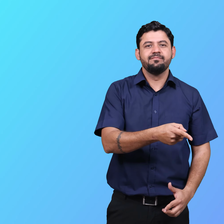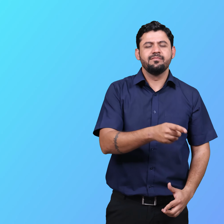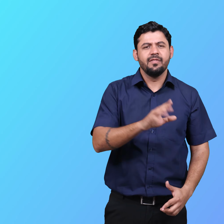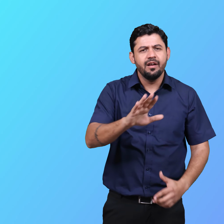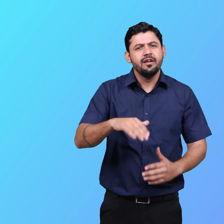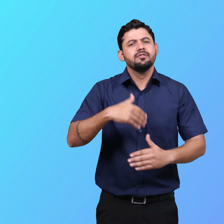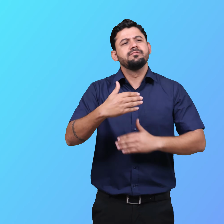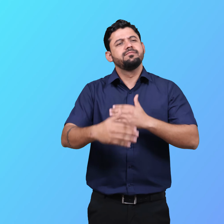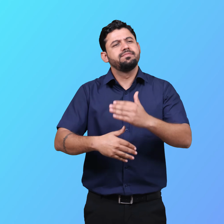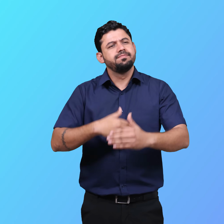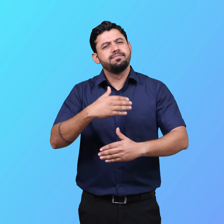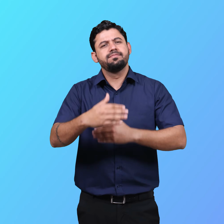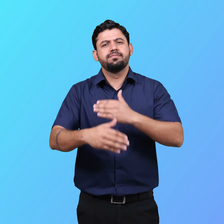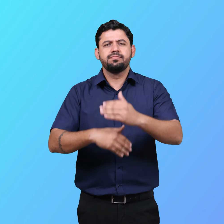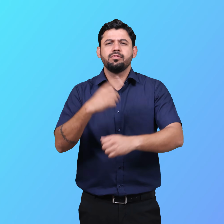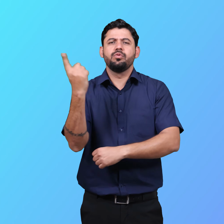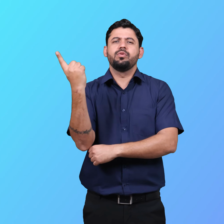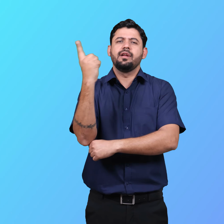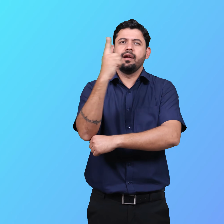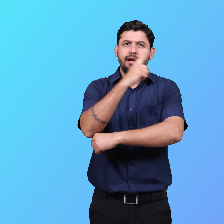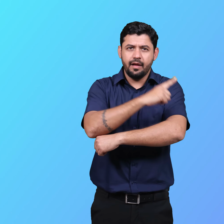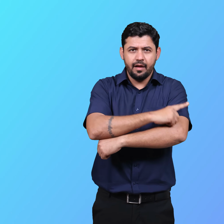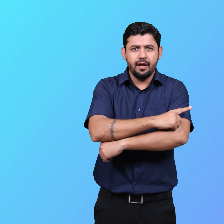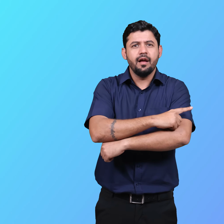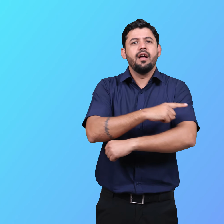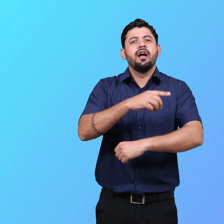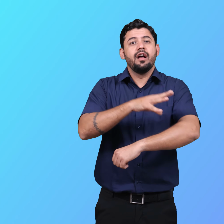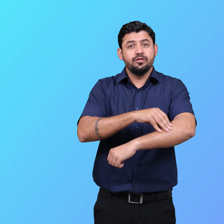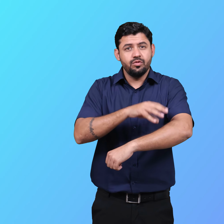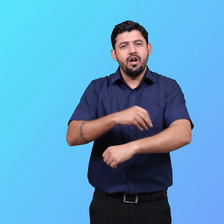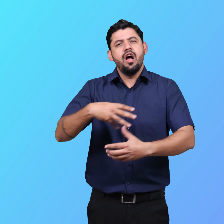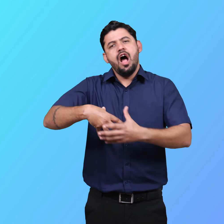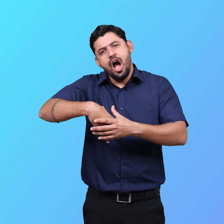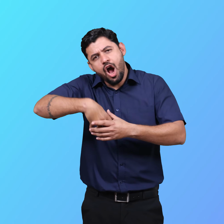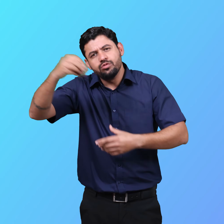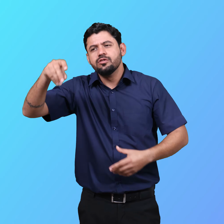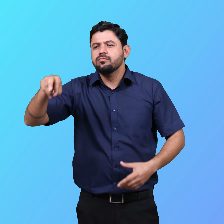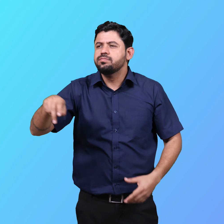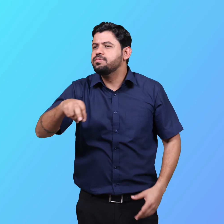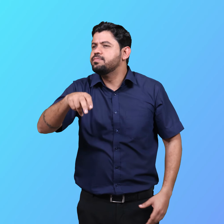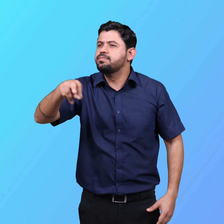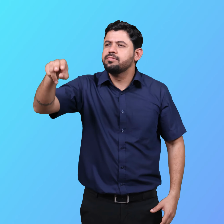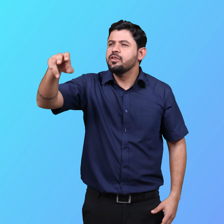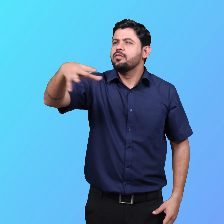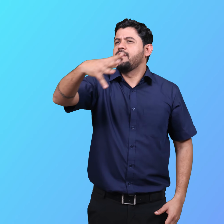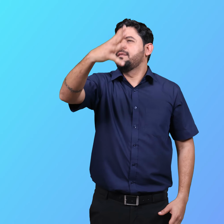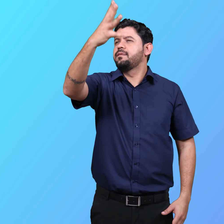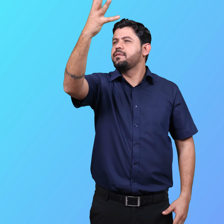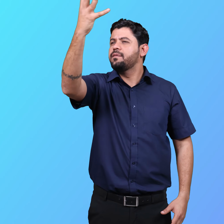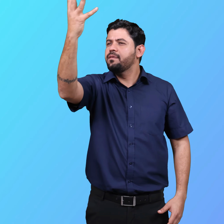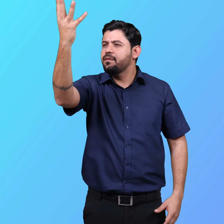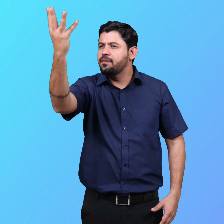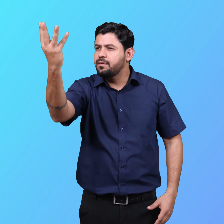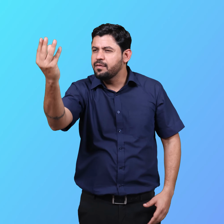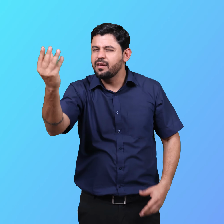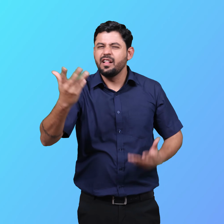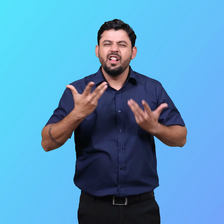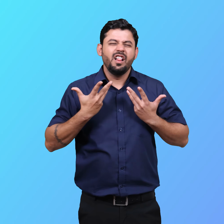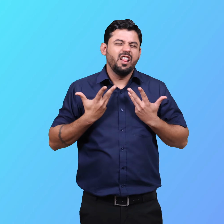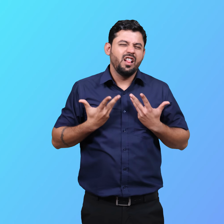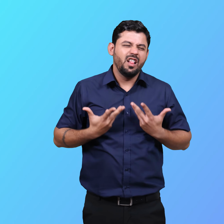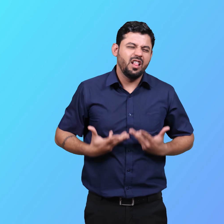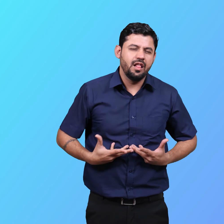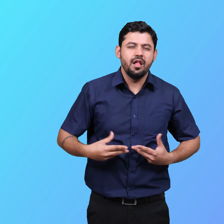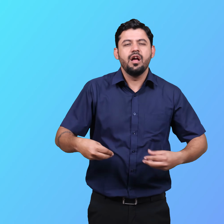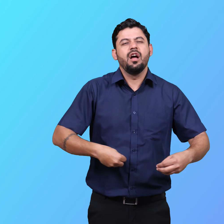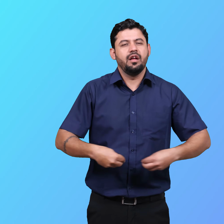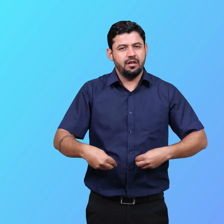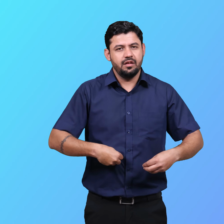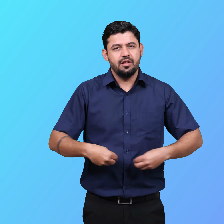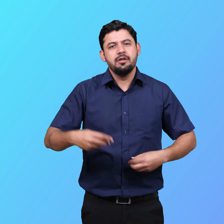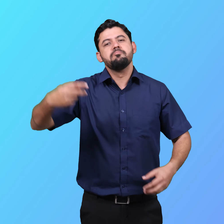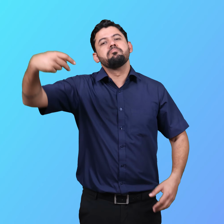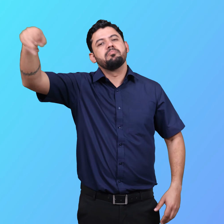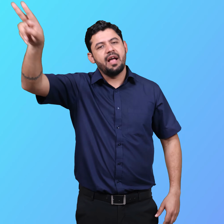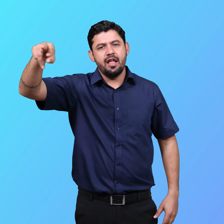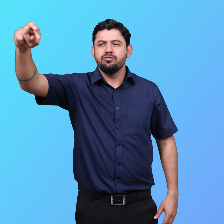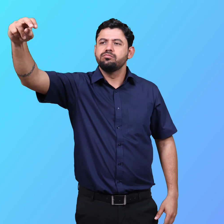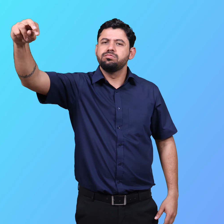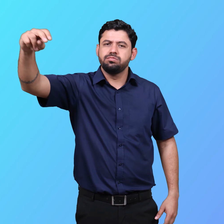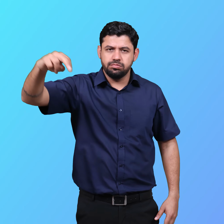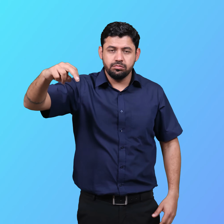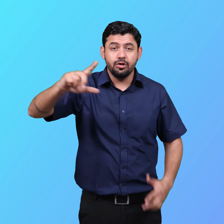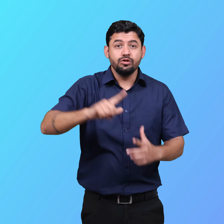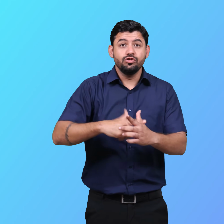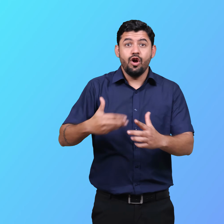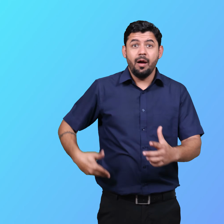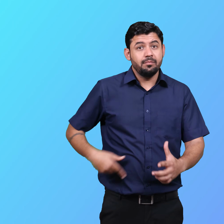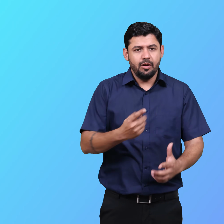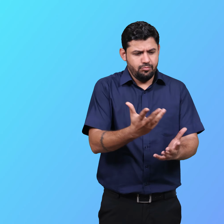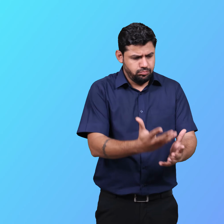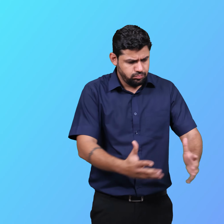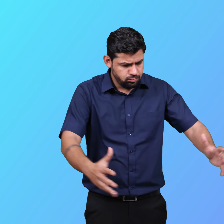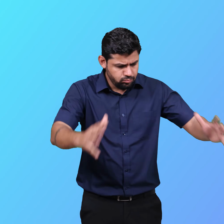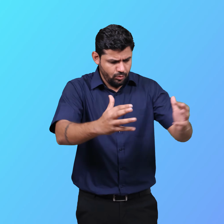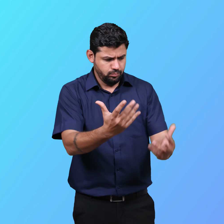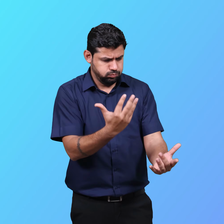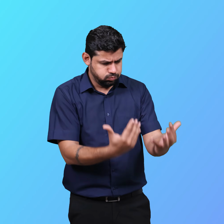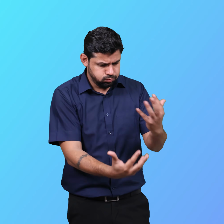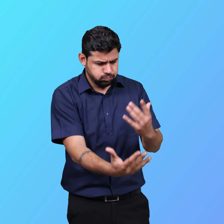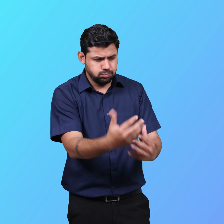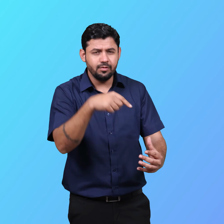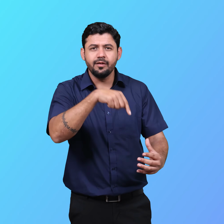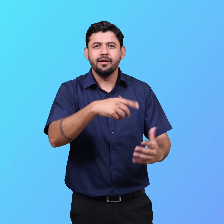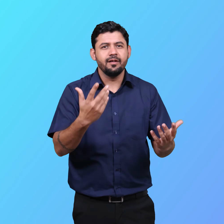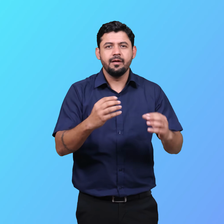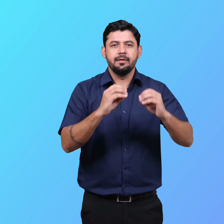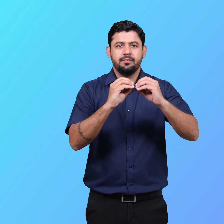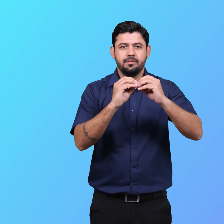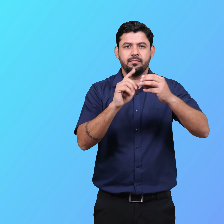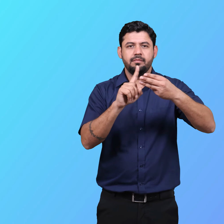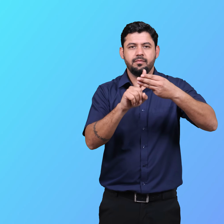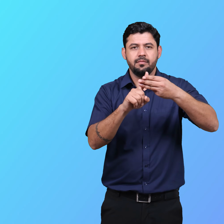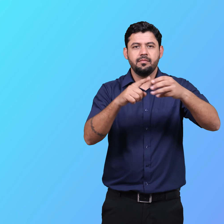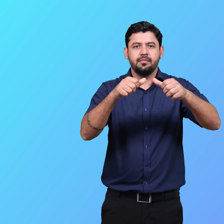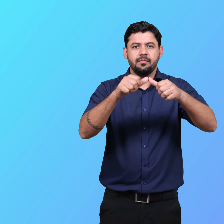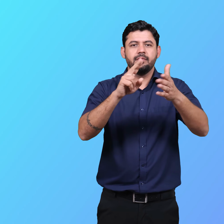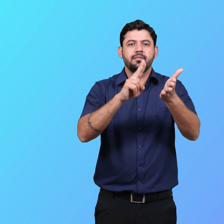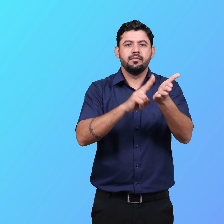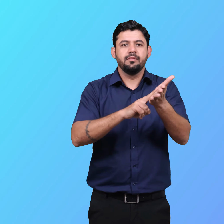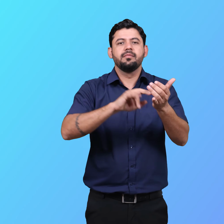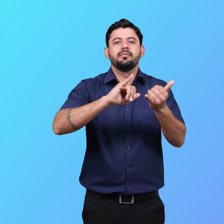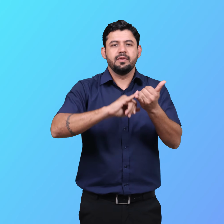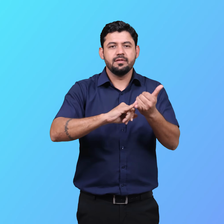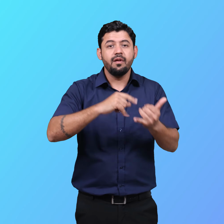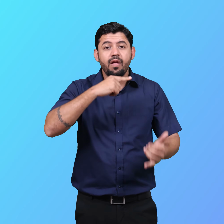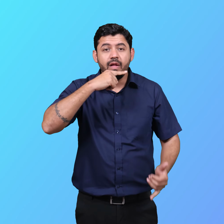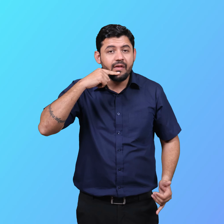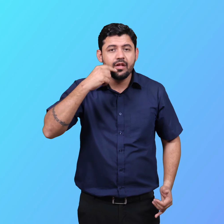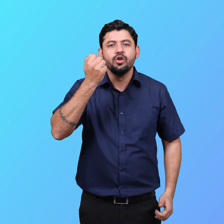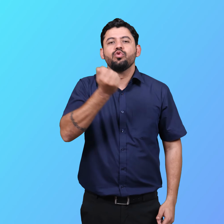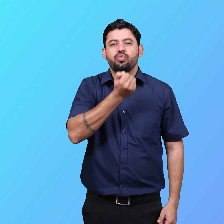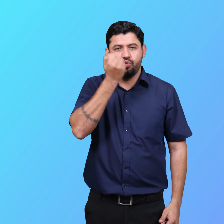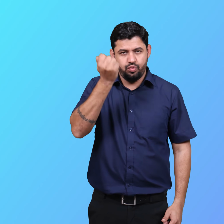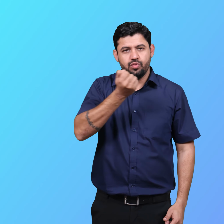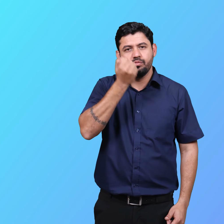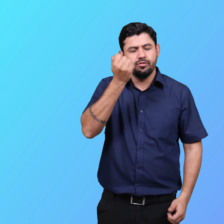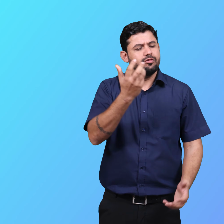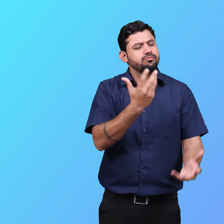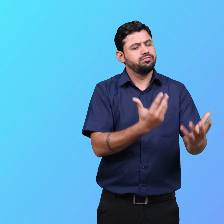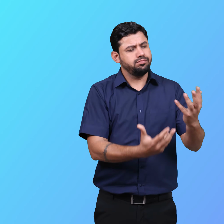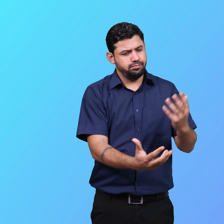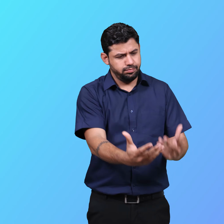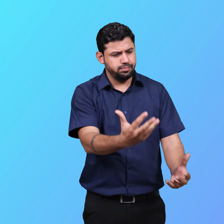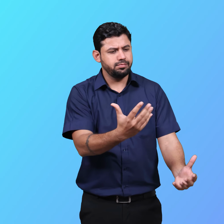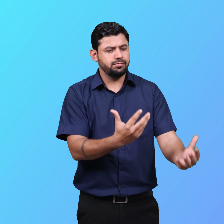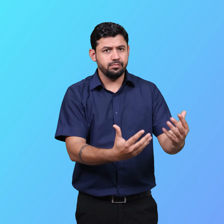One day Esau came in from the fields tired and hungry. Jacob was boiling a pot of soup.